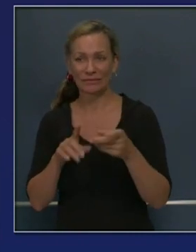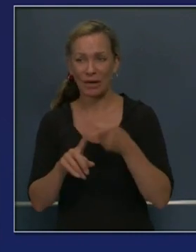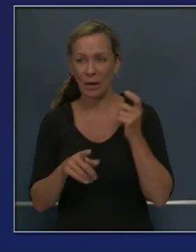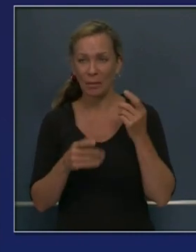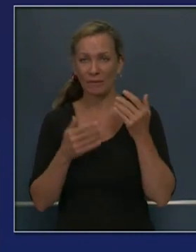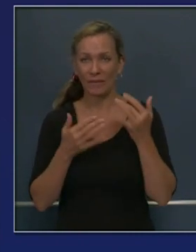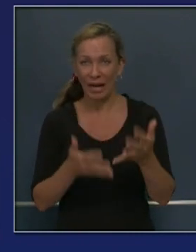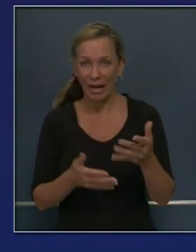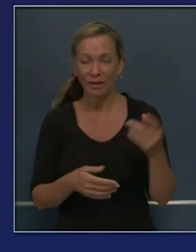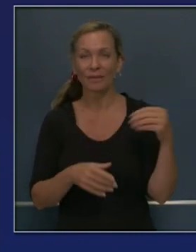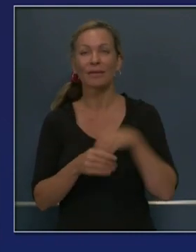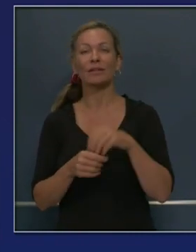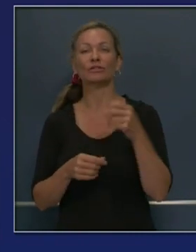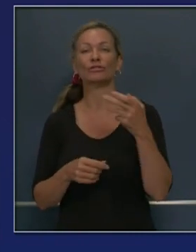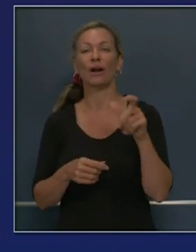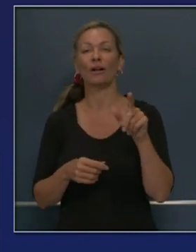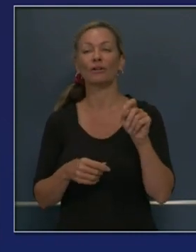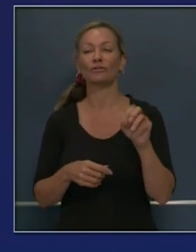HAVE BEEN EVACUATED ARE NO